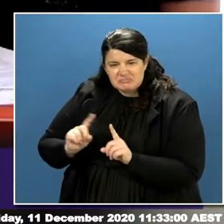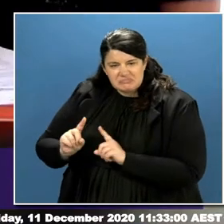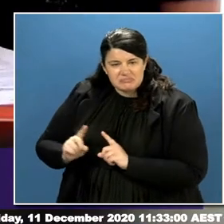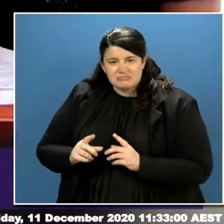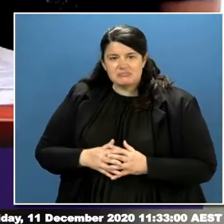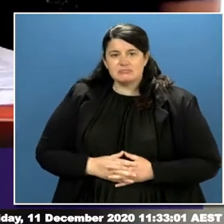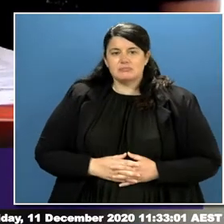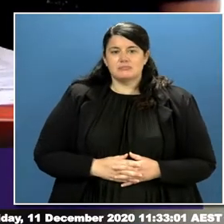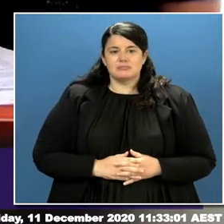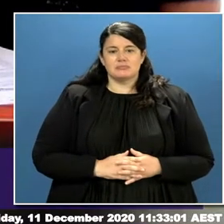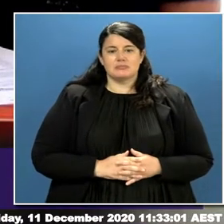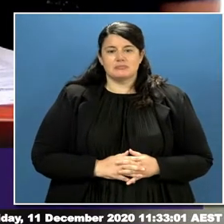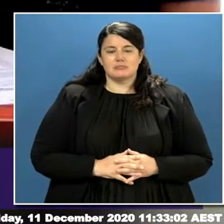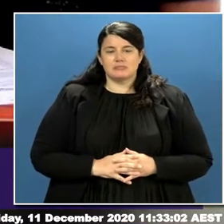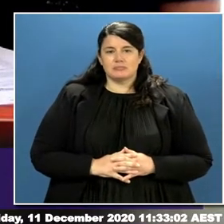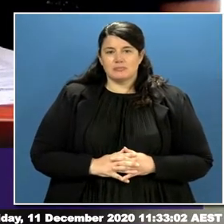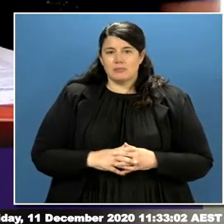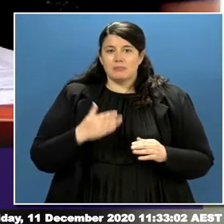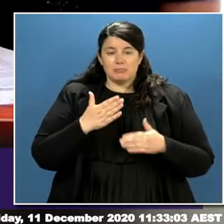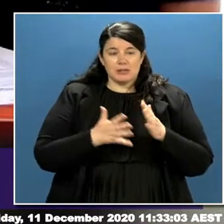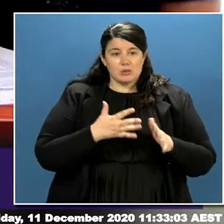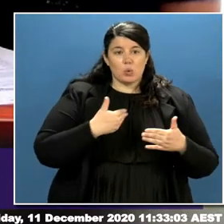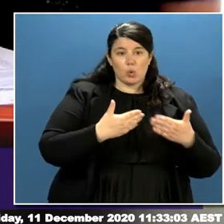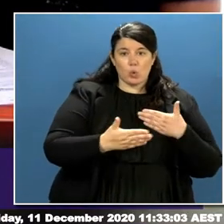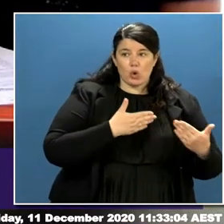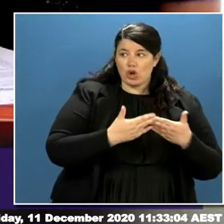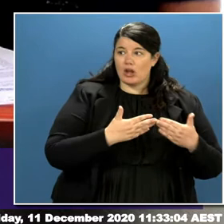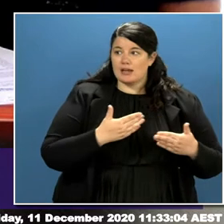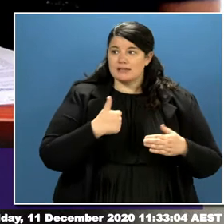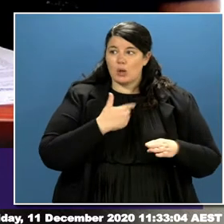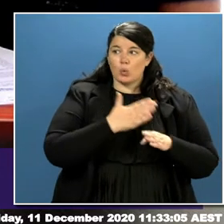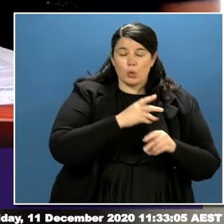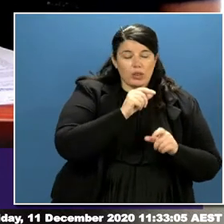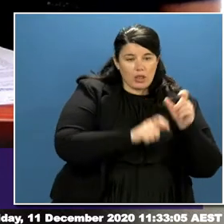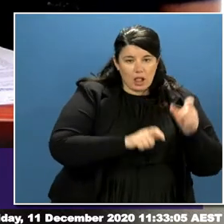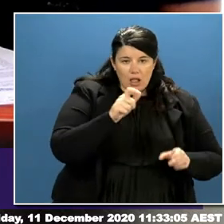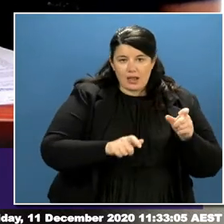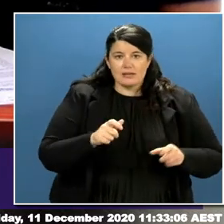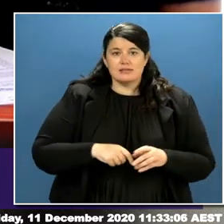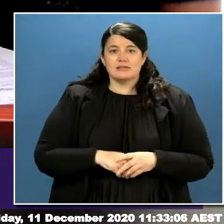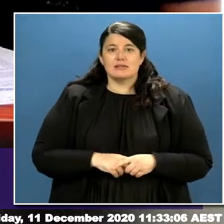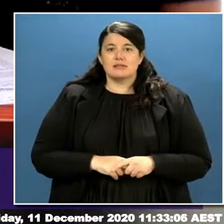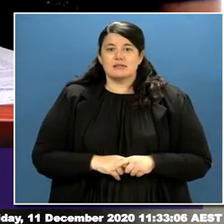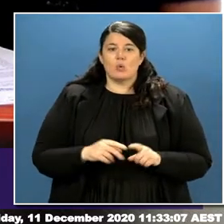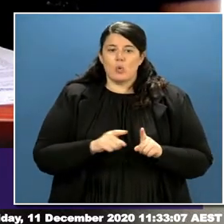It involves organising some of our work with clients. I also do delivery to our clients.